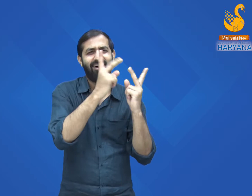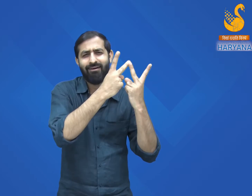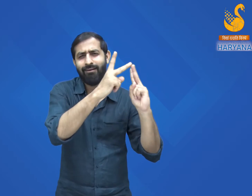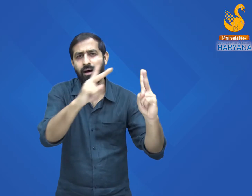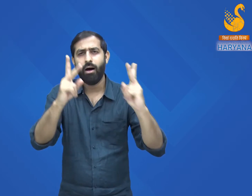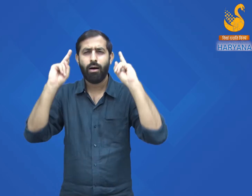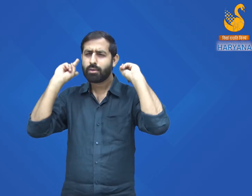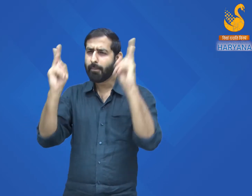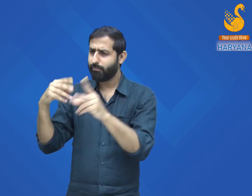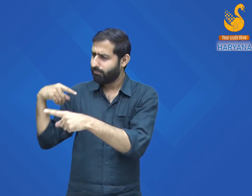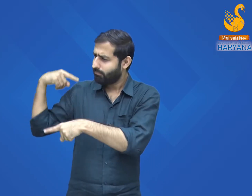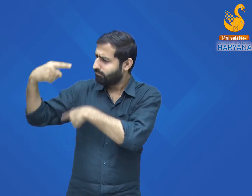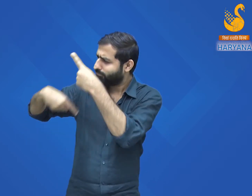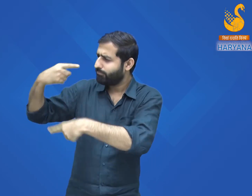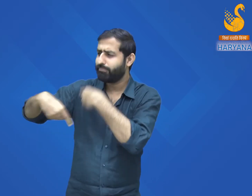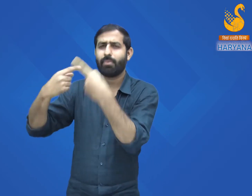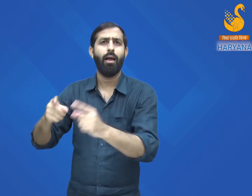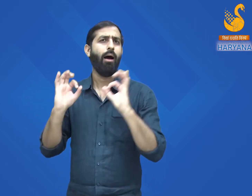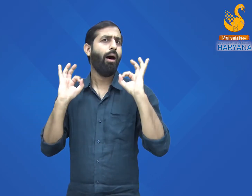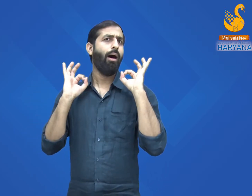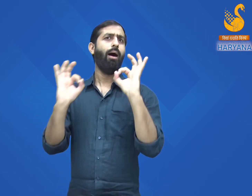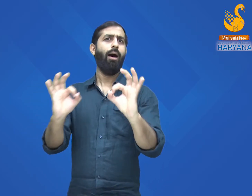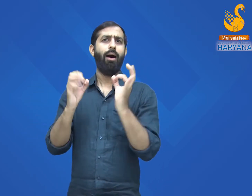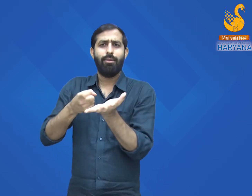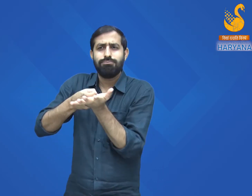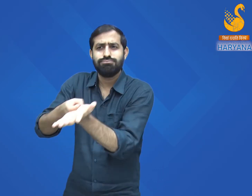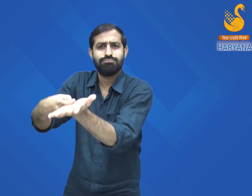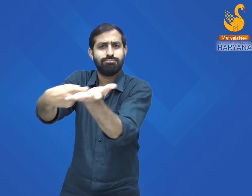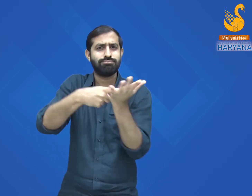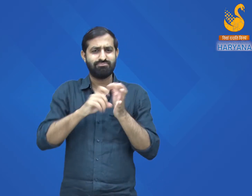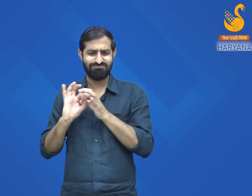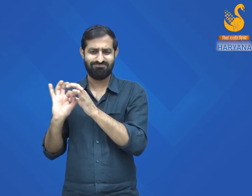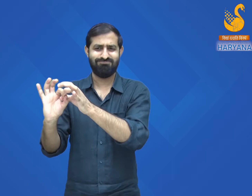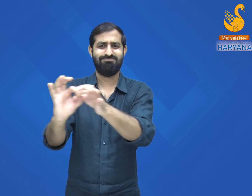This has been taken across from culture, from one generation to the next through culture.